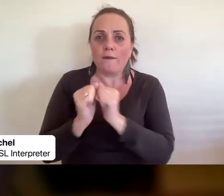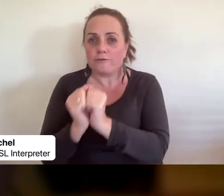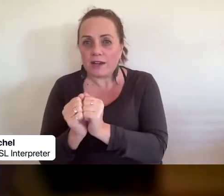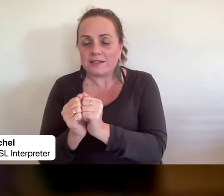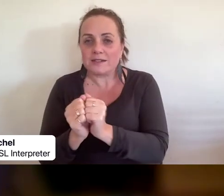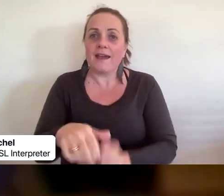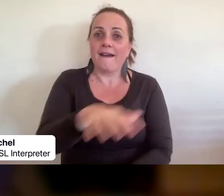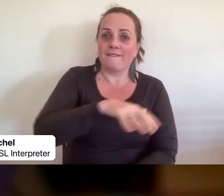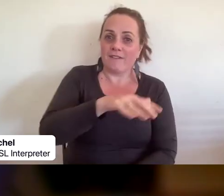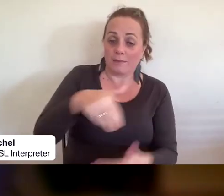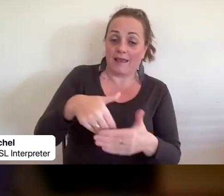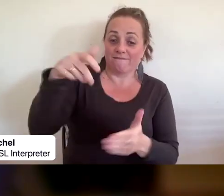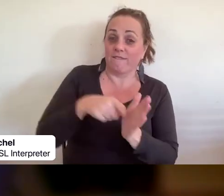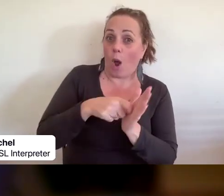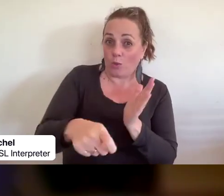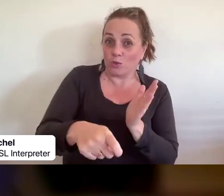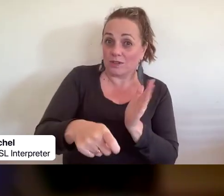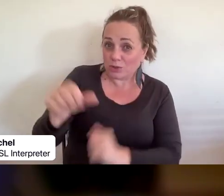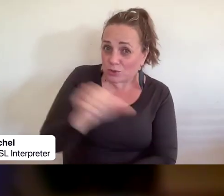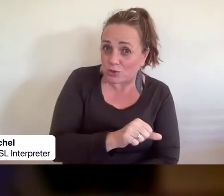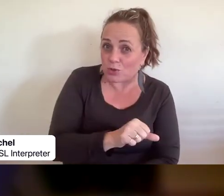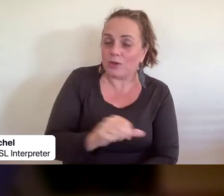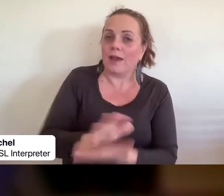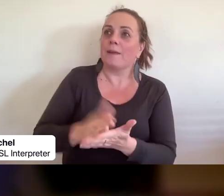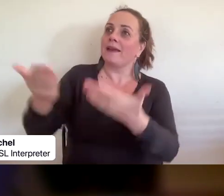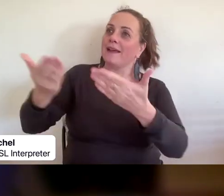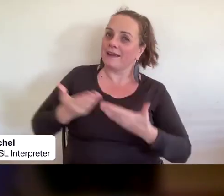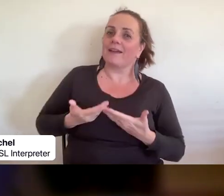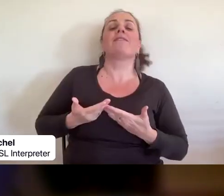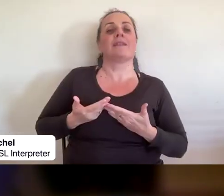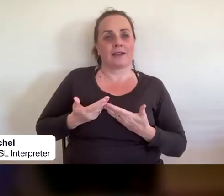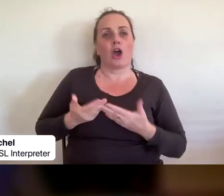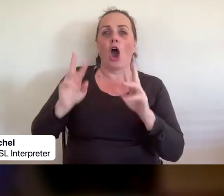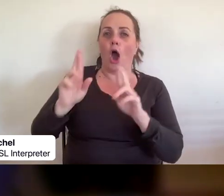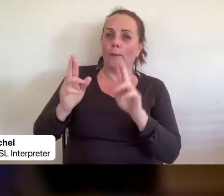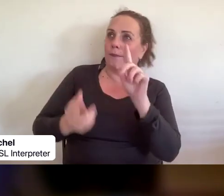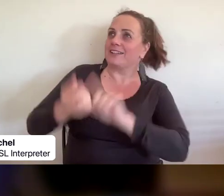because that is what will give us our democracy and our hope. Thank you.